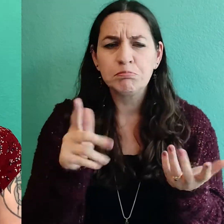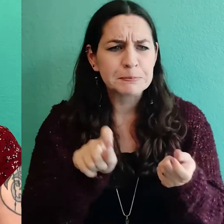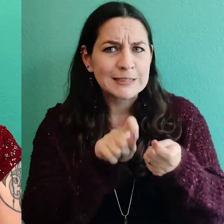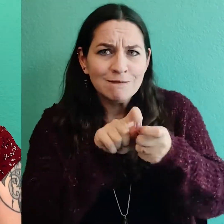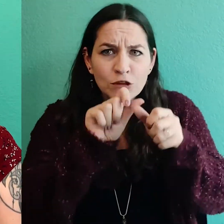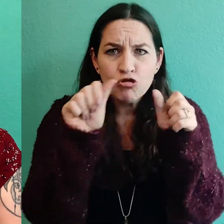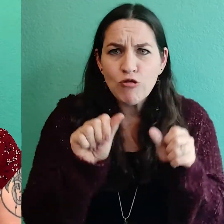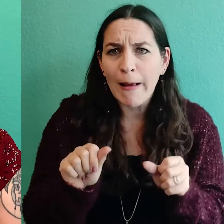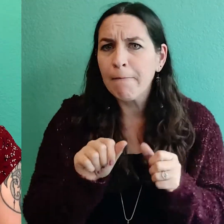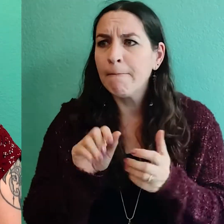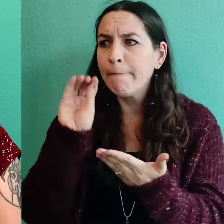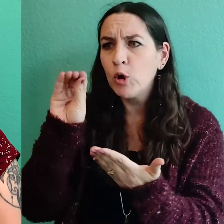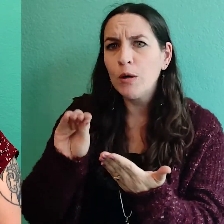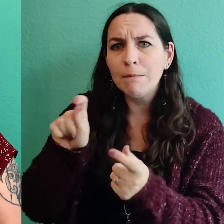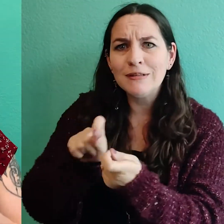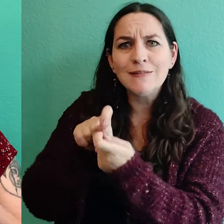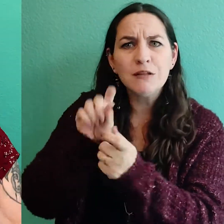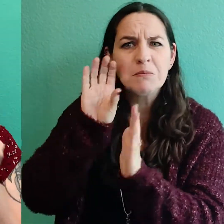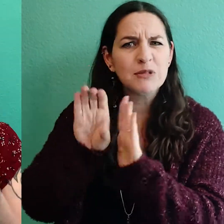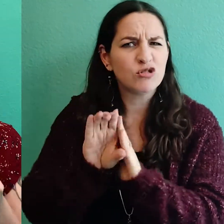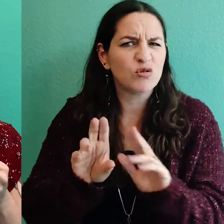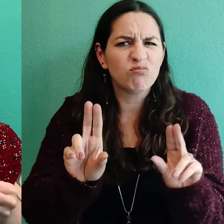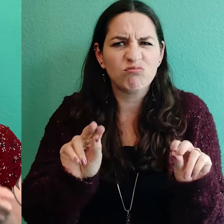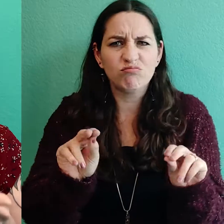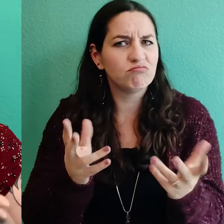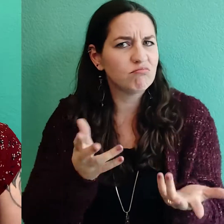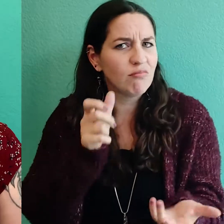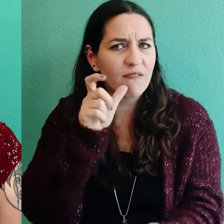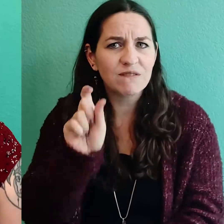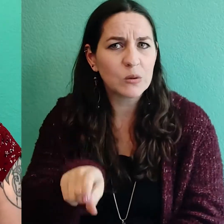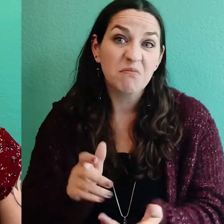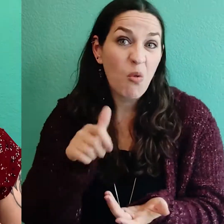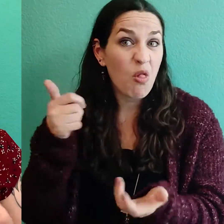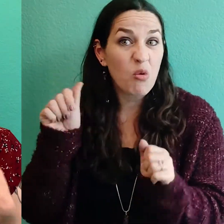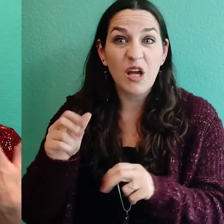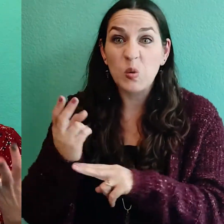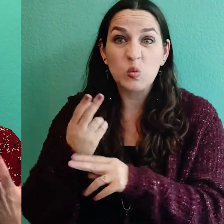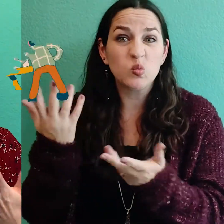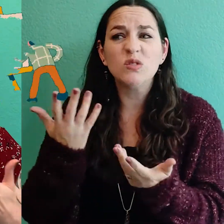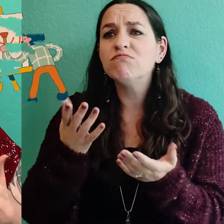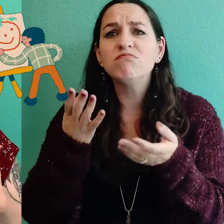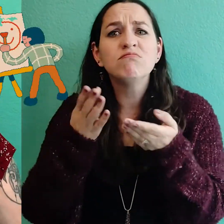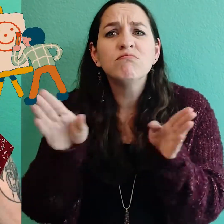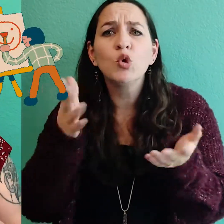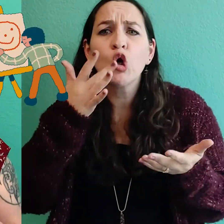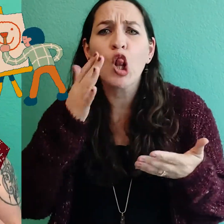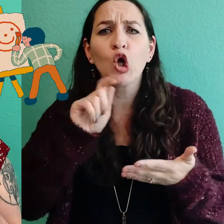or pictures, or things that mean specific things. You can use color, and line,